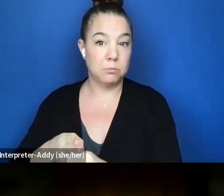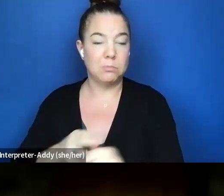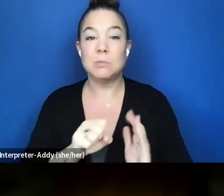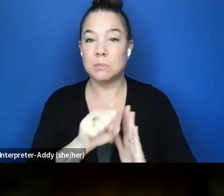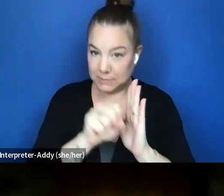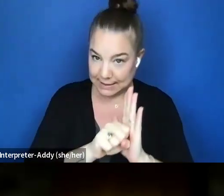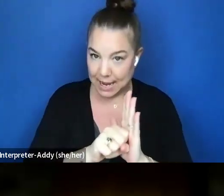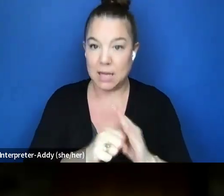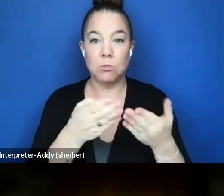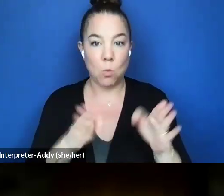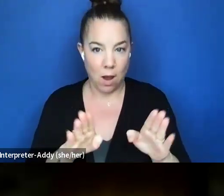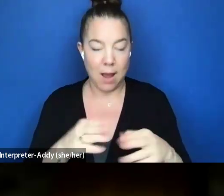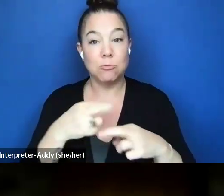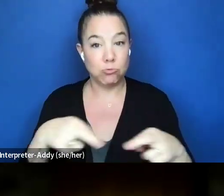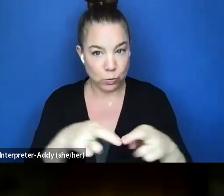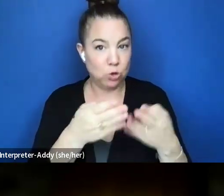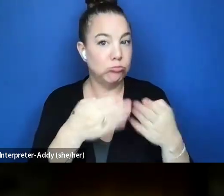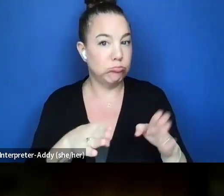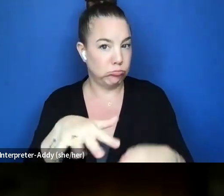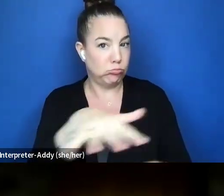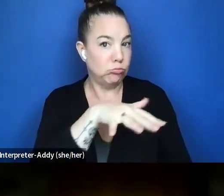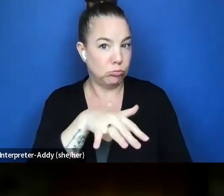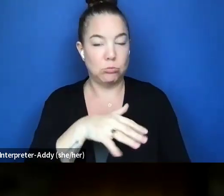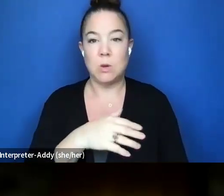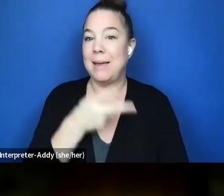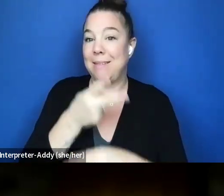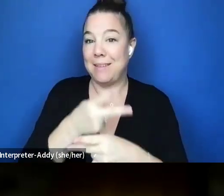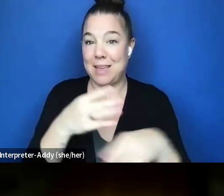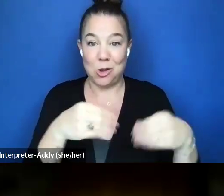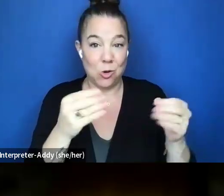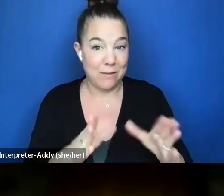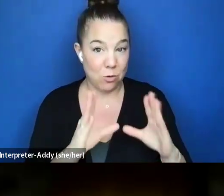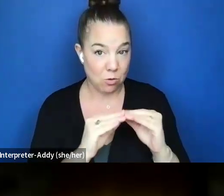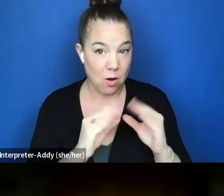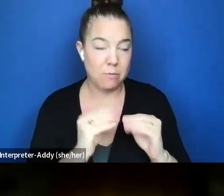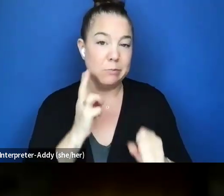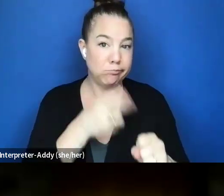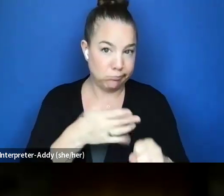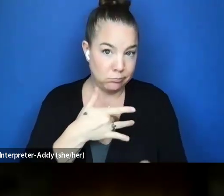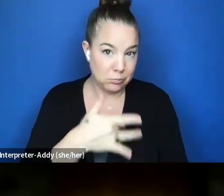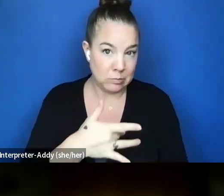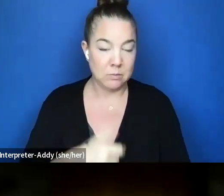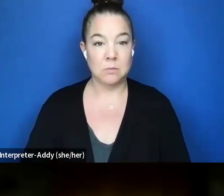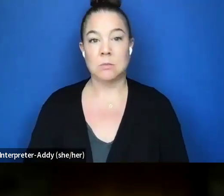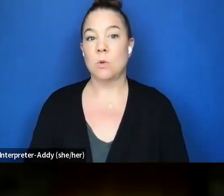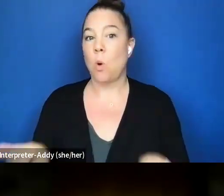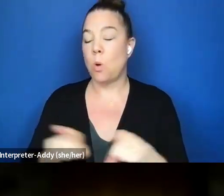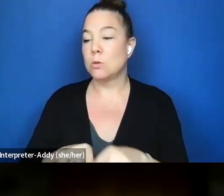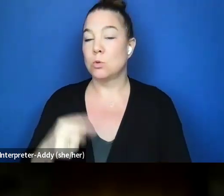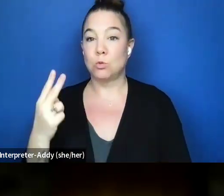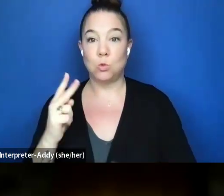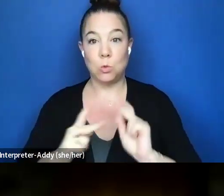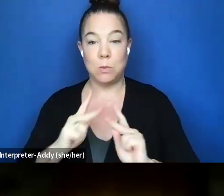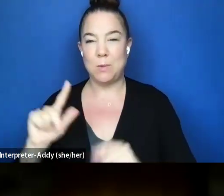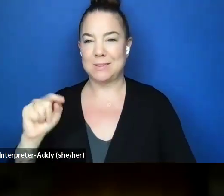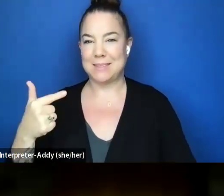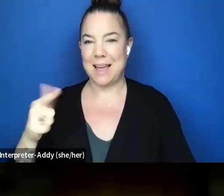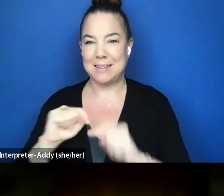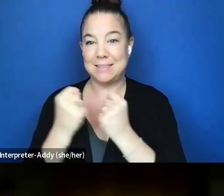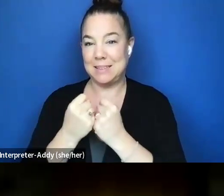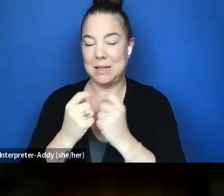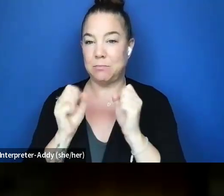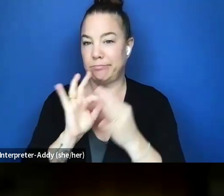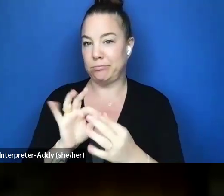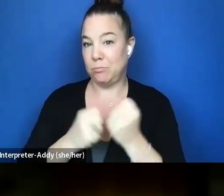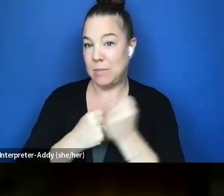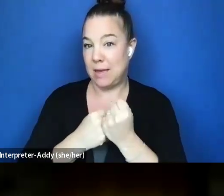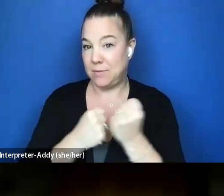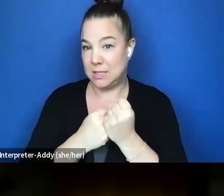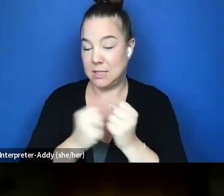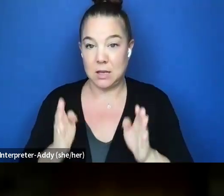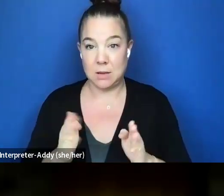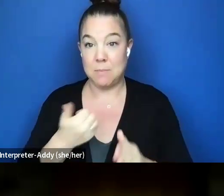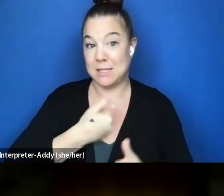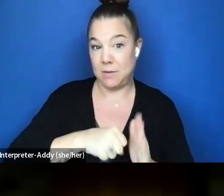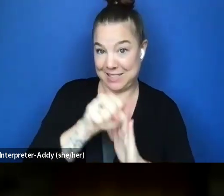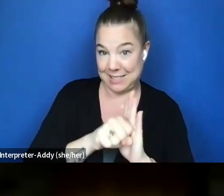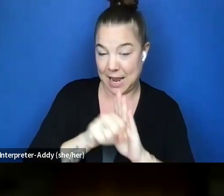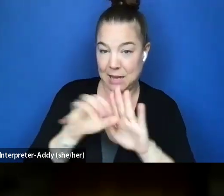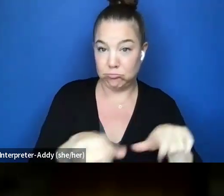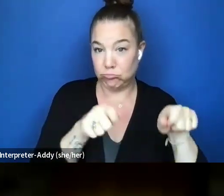Don Posh: and regional, so we have caregiver conferences. And I. We did a tag team on advocacy. One person did Federal, the next I did state, and then someone did local.